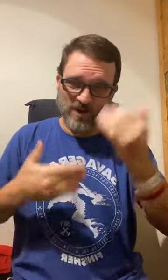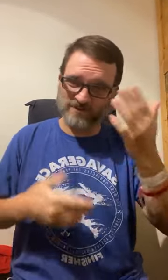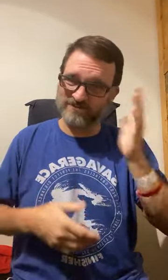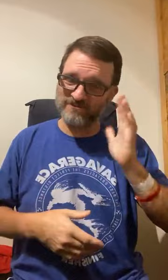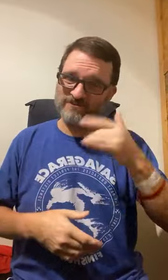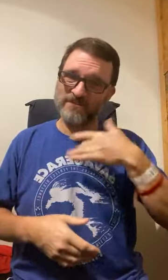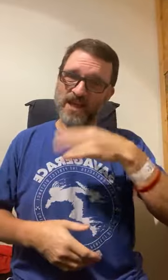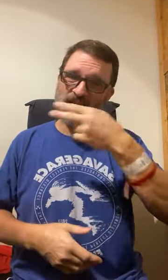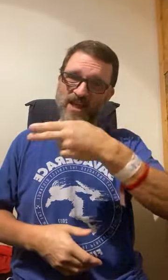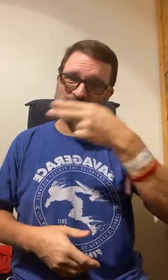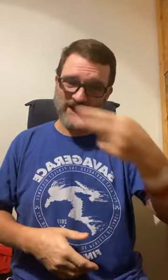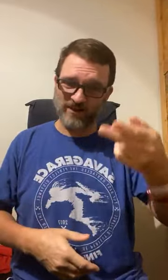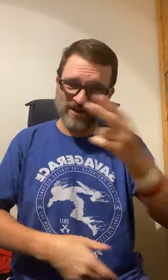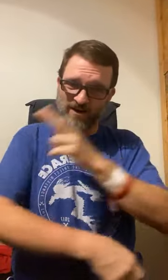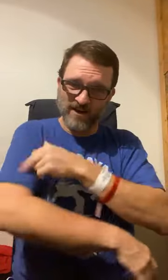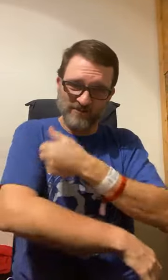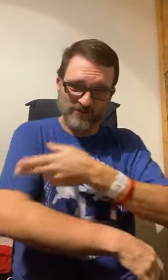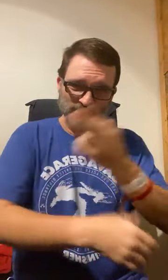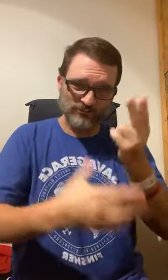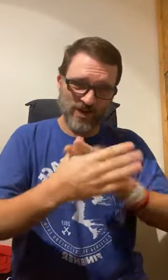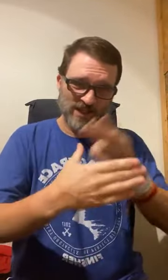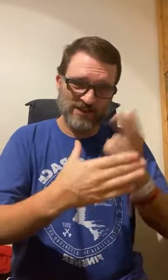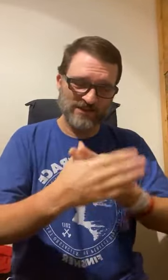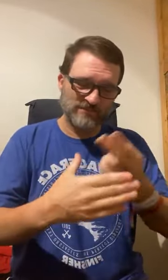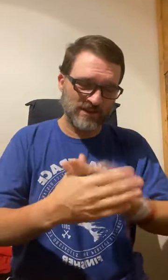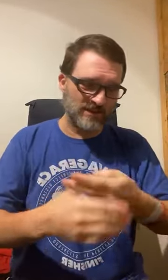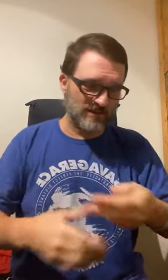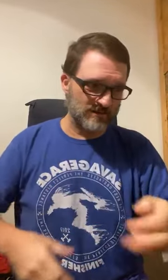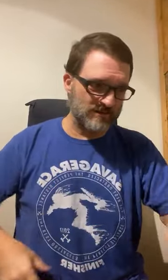H.H. Thats why its formerly called H.H.